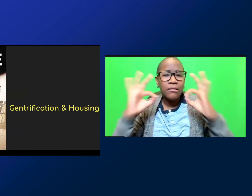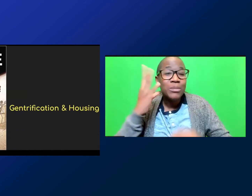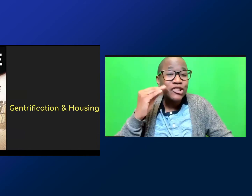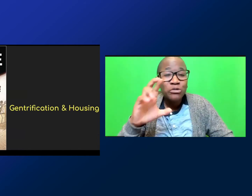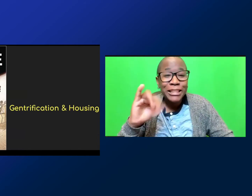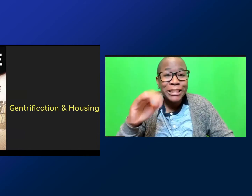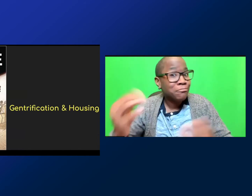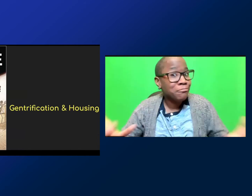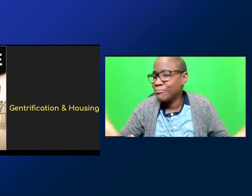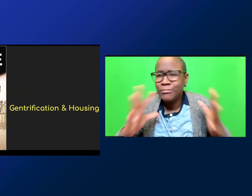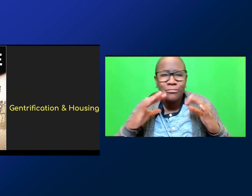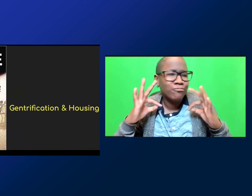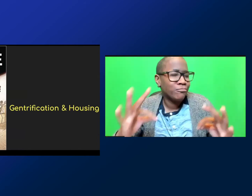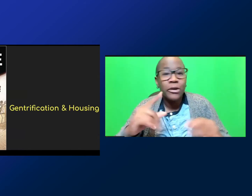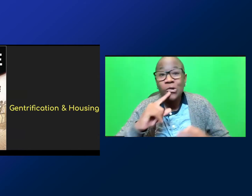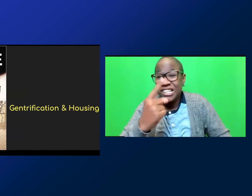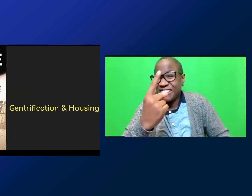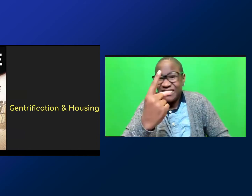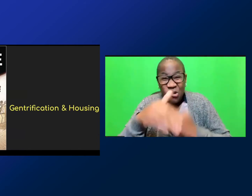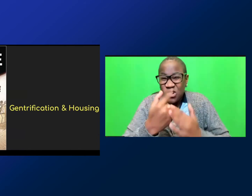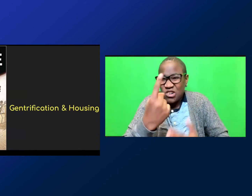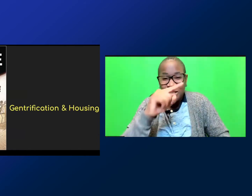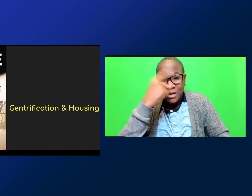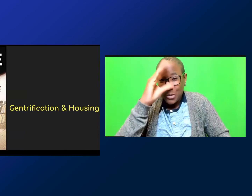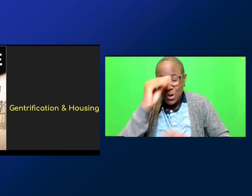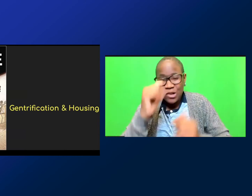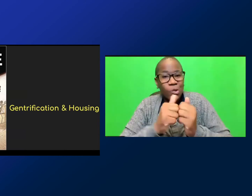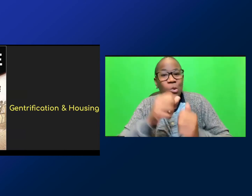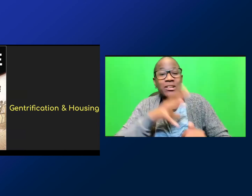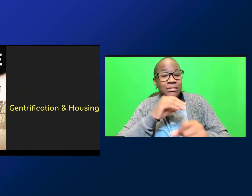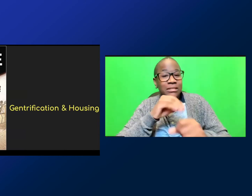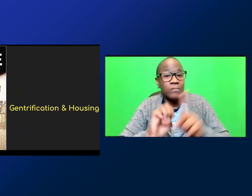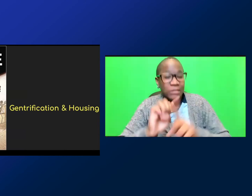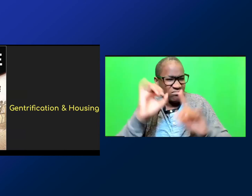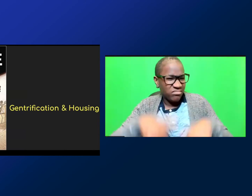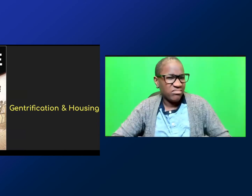everything was going great until one little black boy was accused of uh doing something